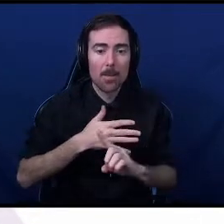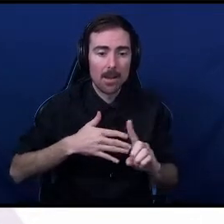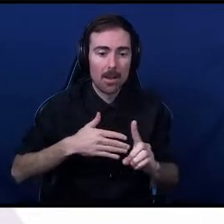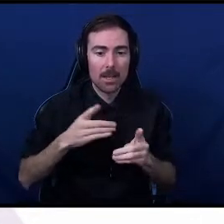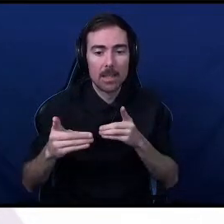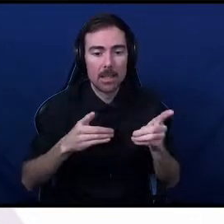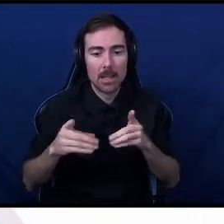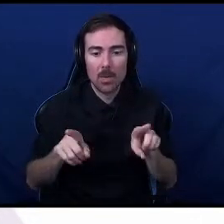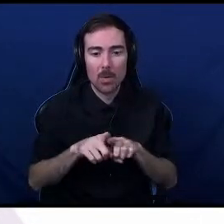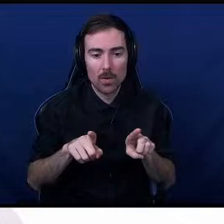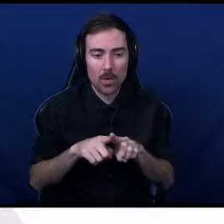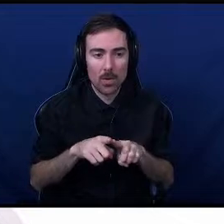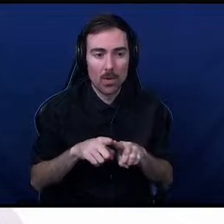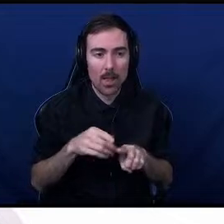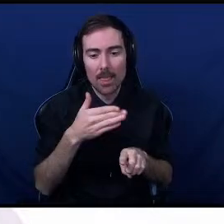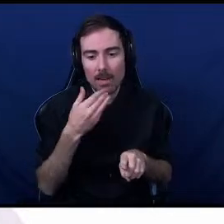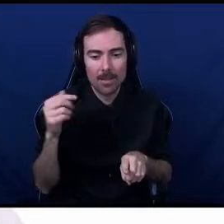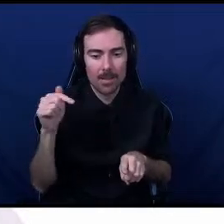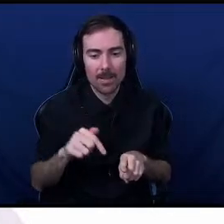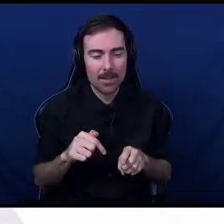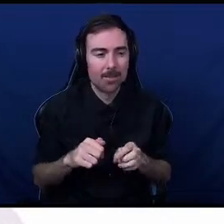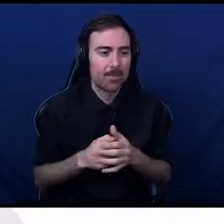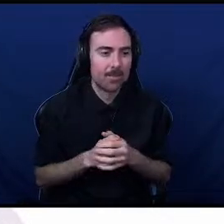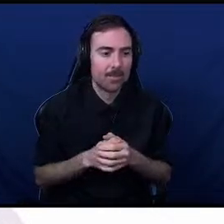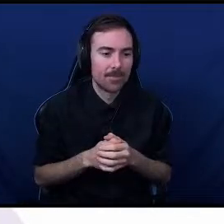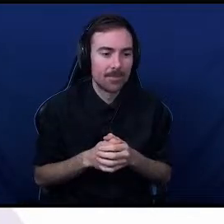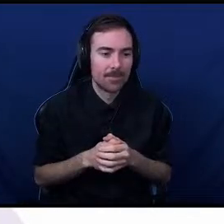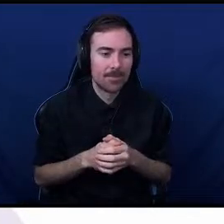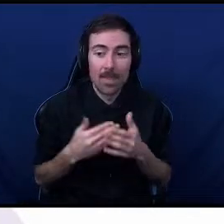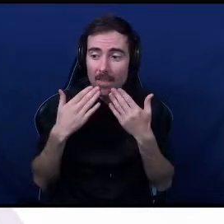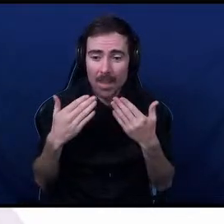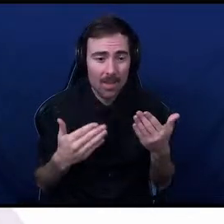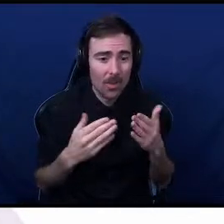Thank you, Pete. I think each of you have such a unique and